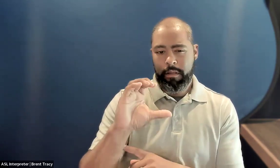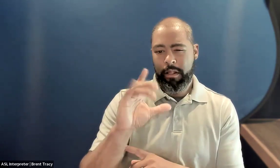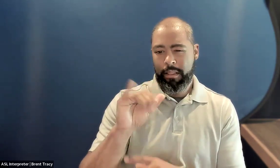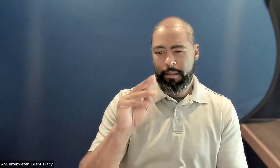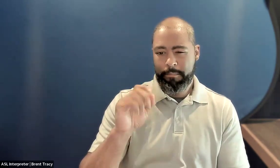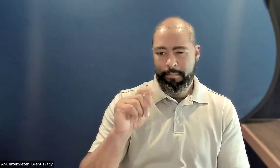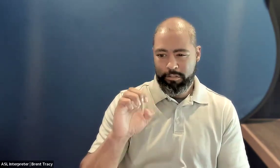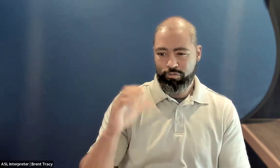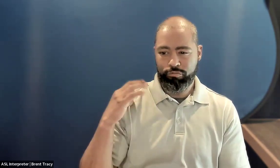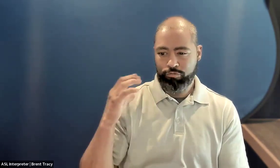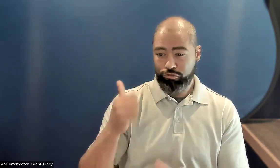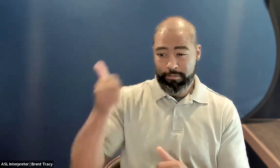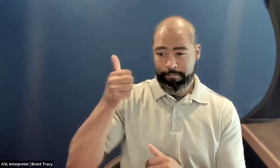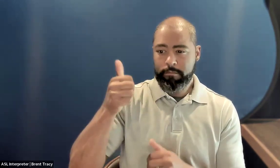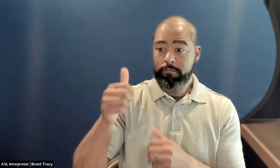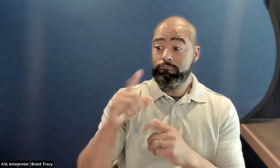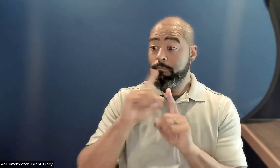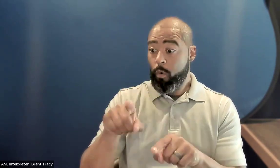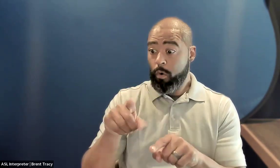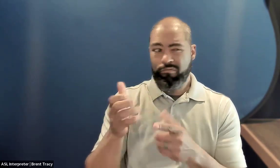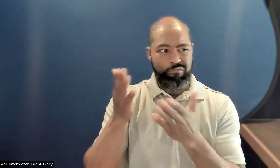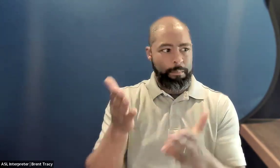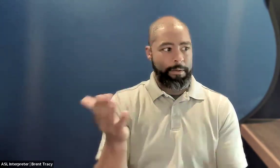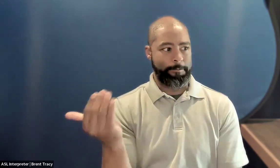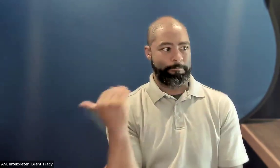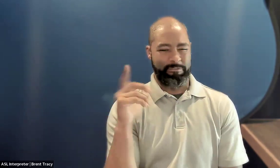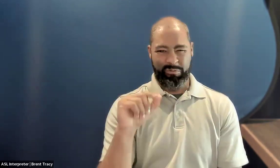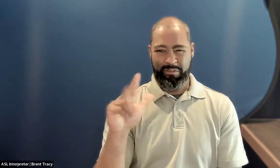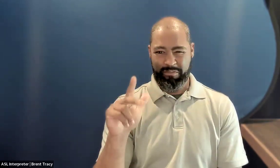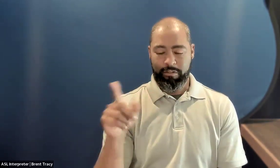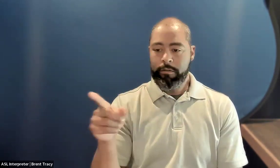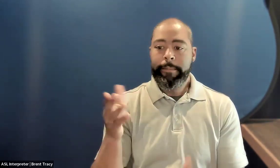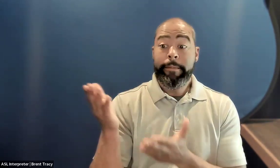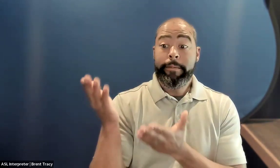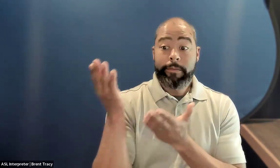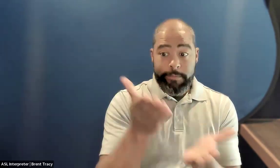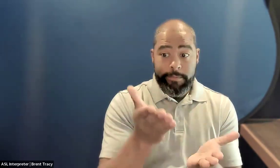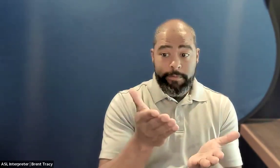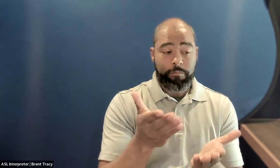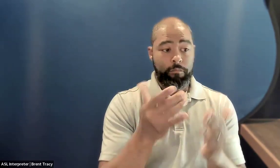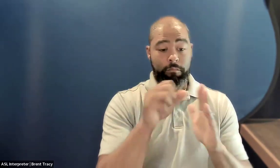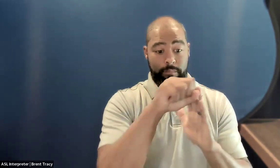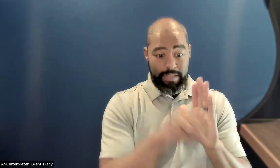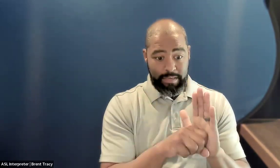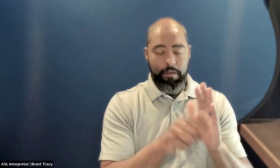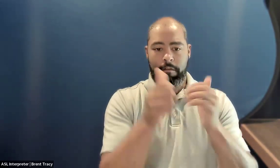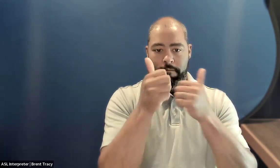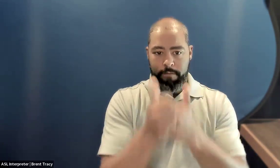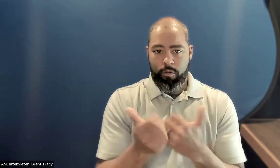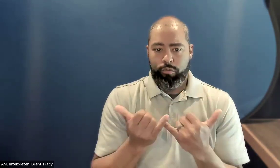NEPA follow federal NEPA guidance that were was issued through the council and Environmental Quality.